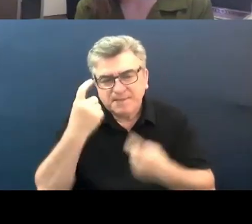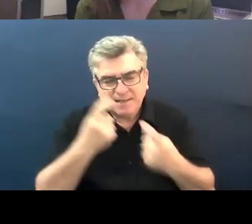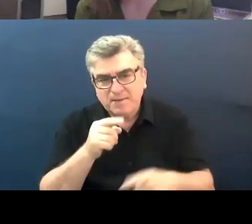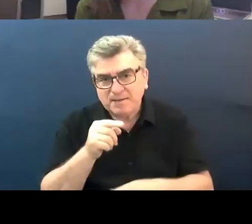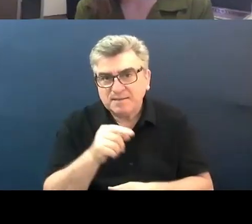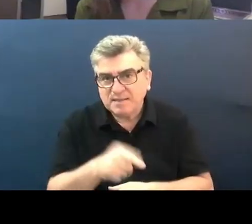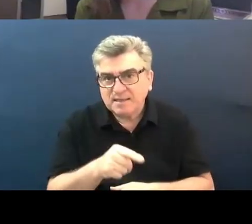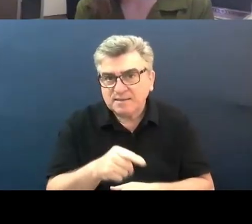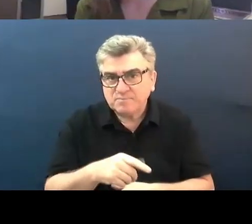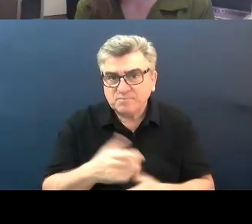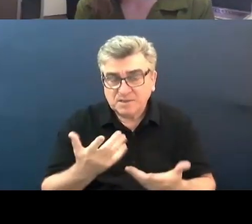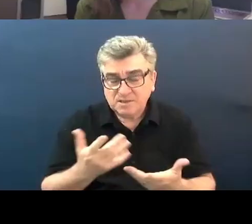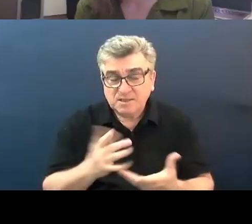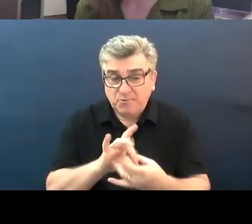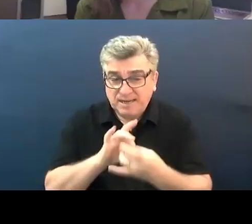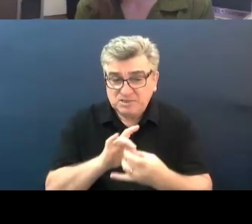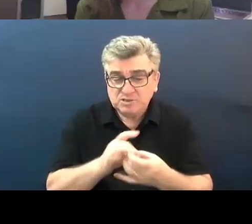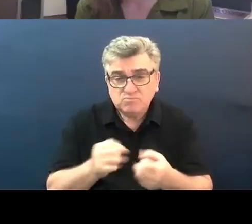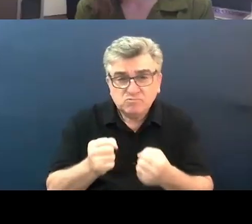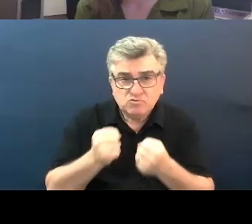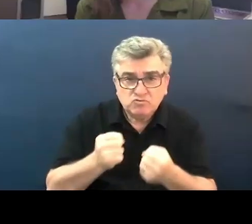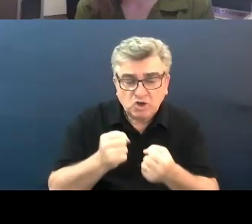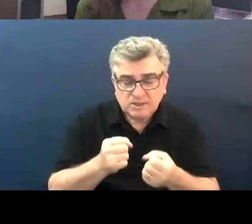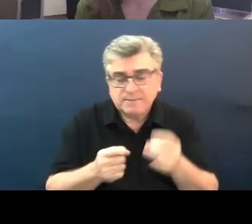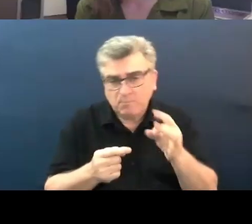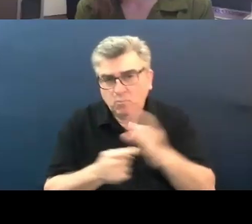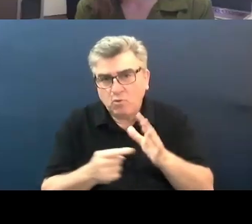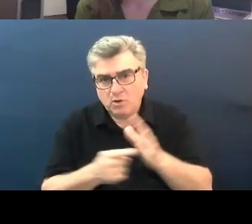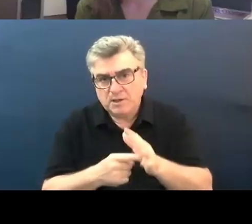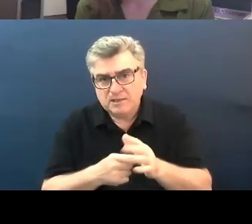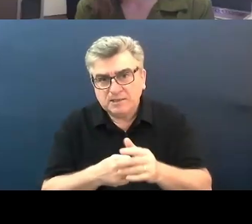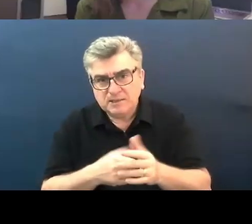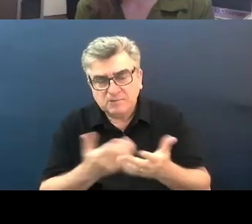strength of our relationship with the person also has a bearing on what we say and when